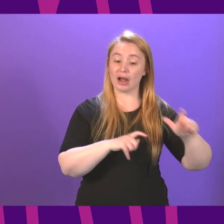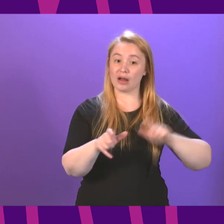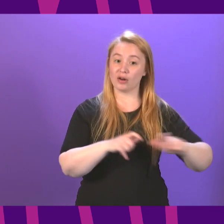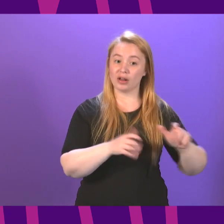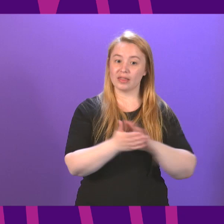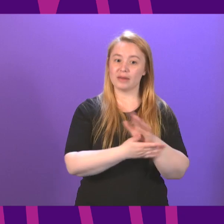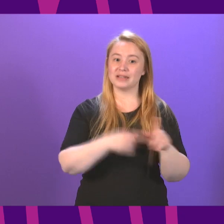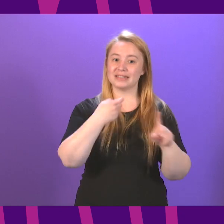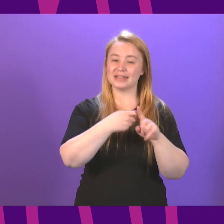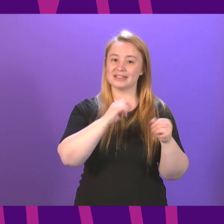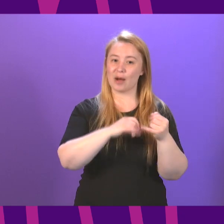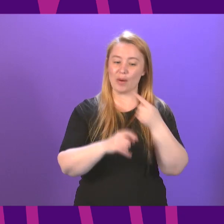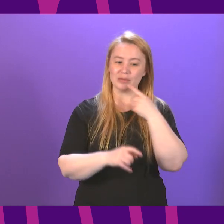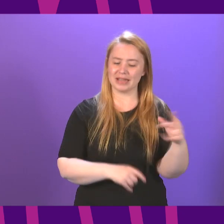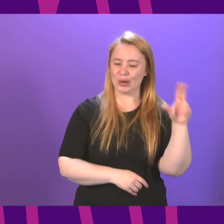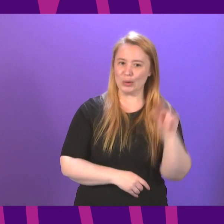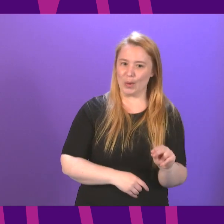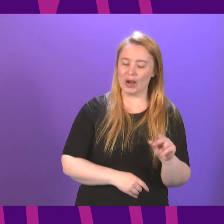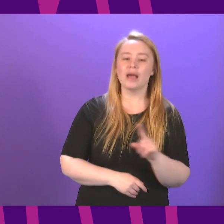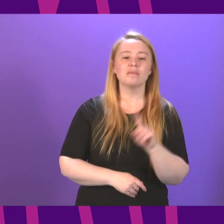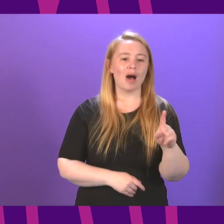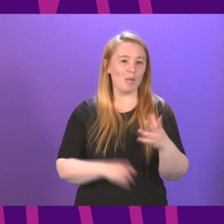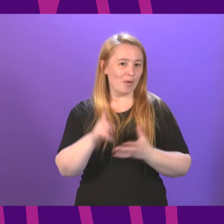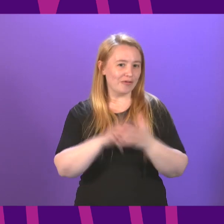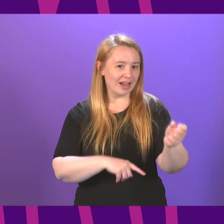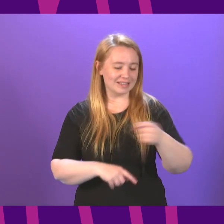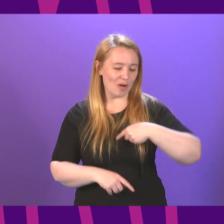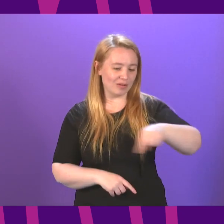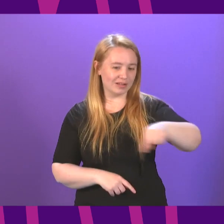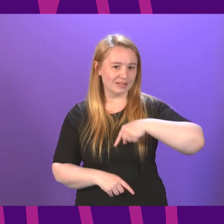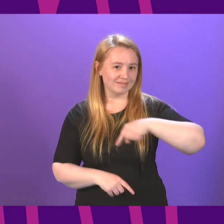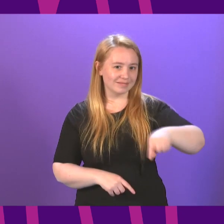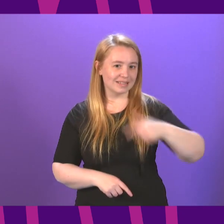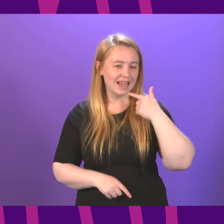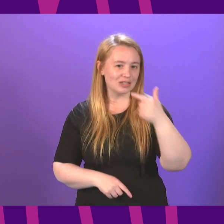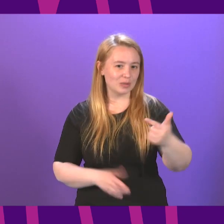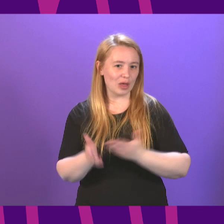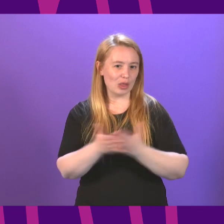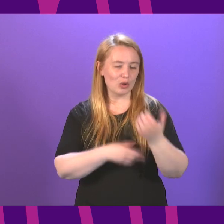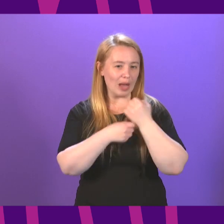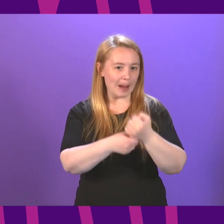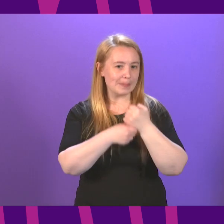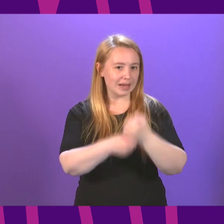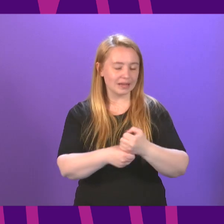allowed him to do so. We will find that out in the course of the election campaign. [Interruption.]